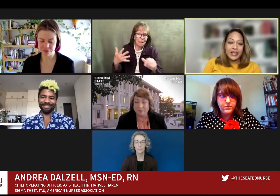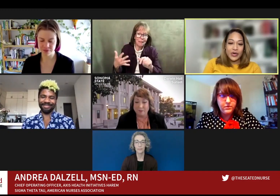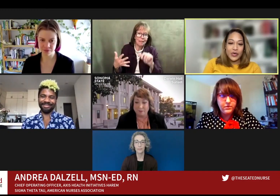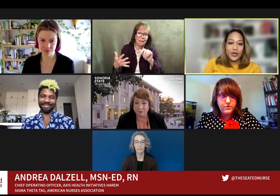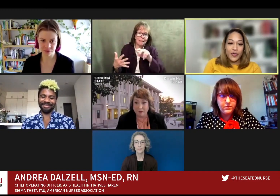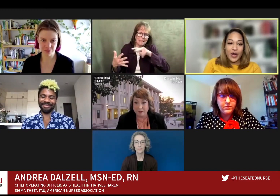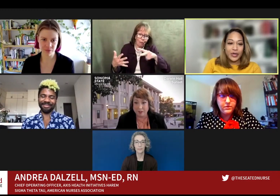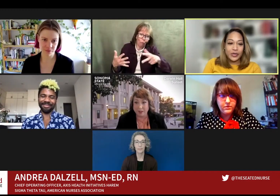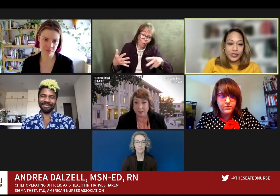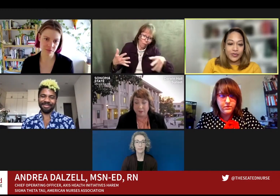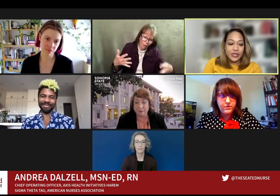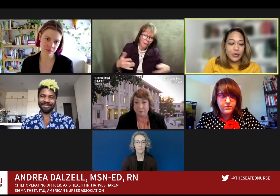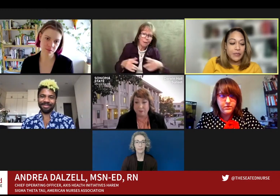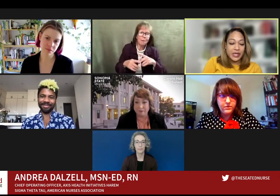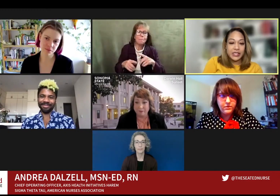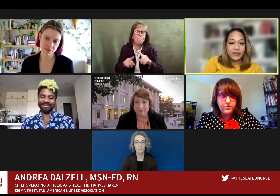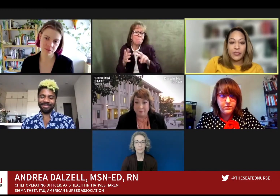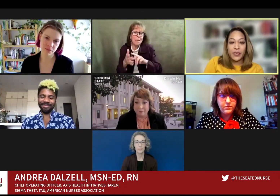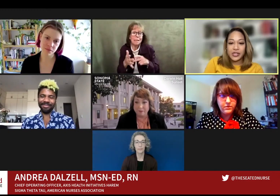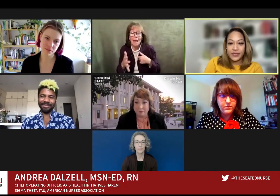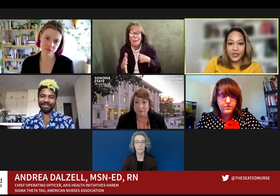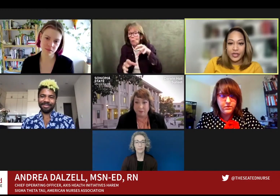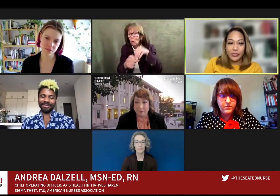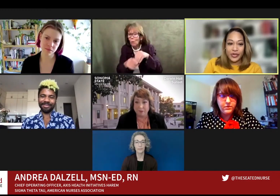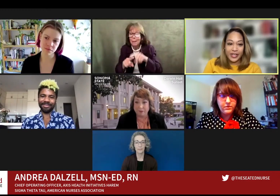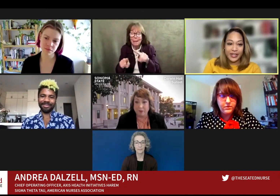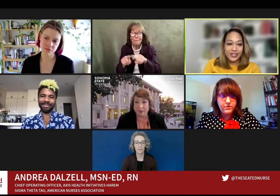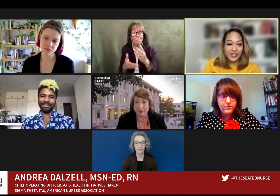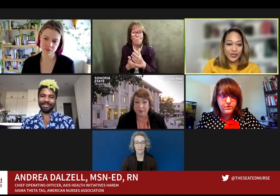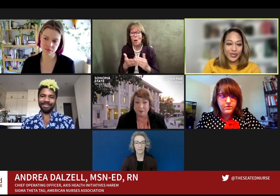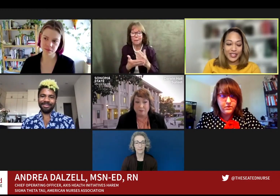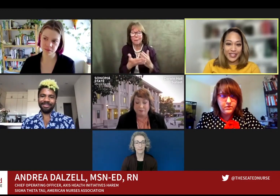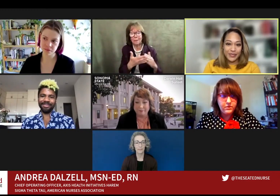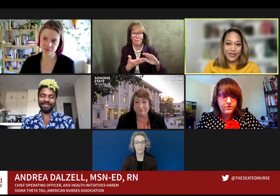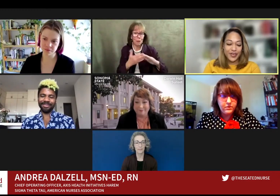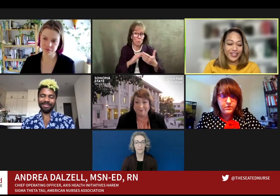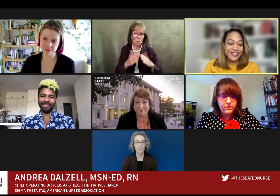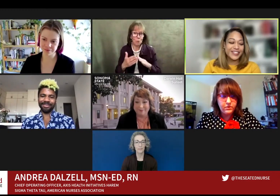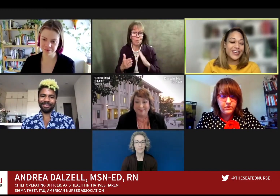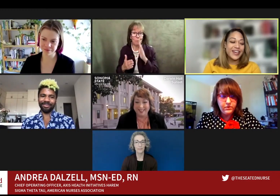So therefore, I'm inclusive to many different parts of the community, so please see me first.